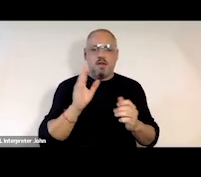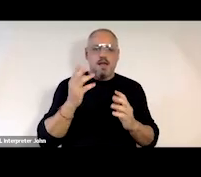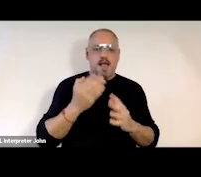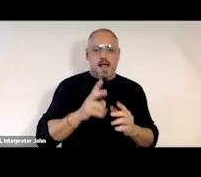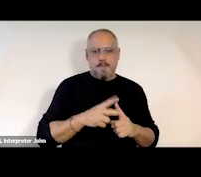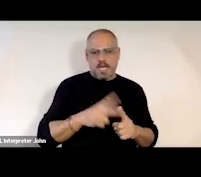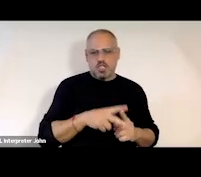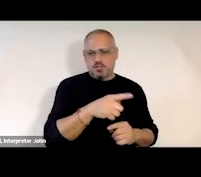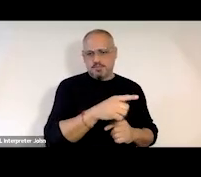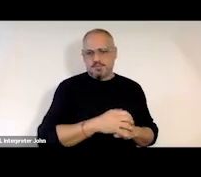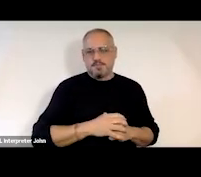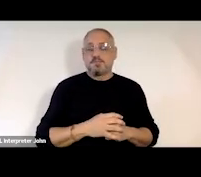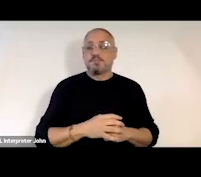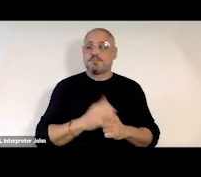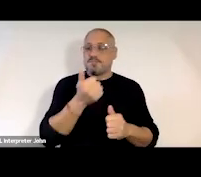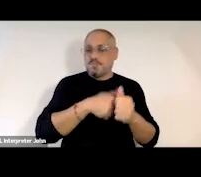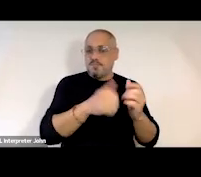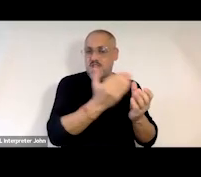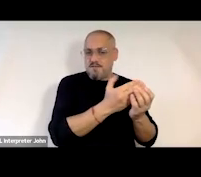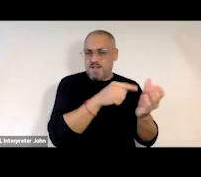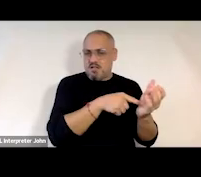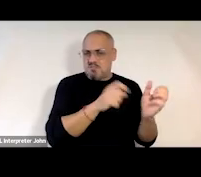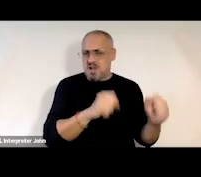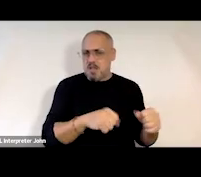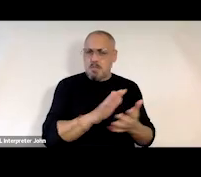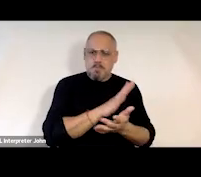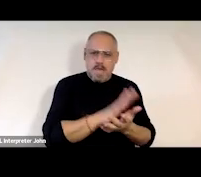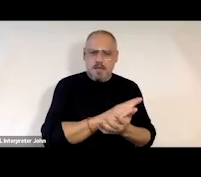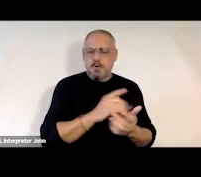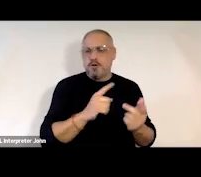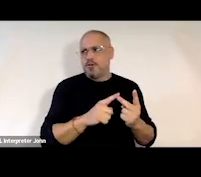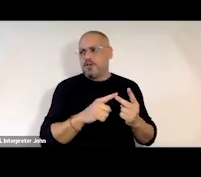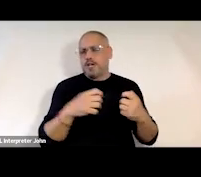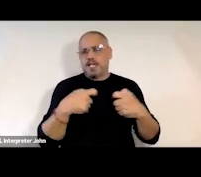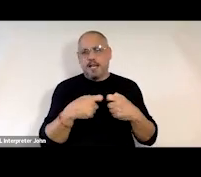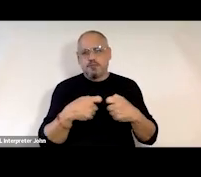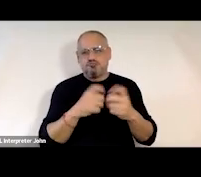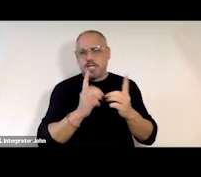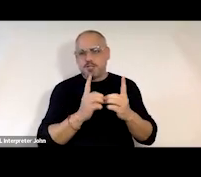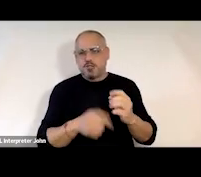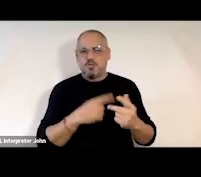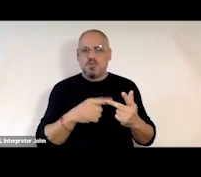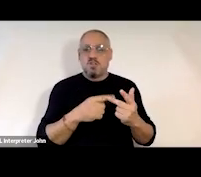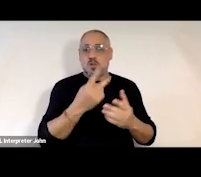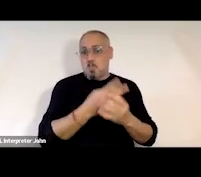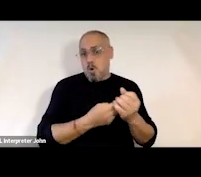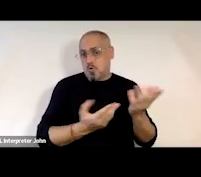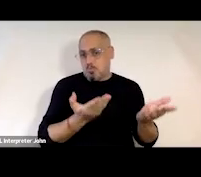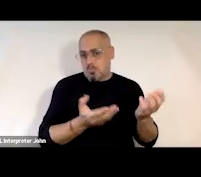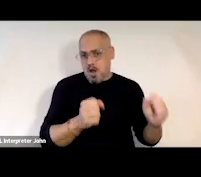In each file, and these files can be paper files, they can be electronic files, it might be a combination of both,